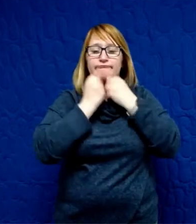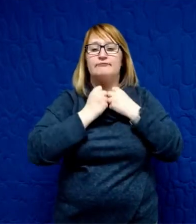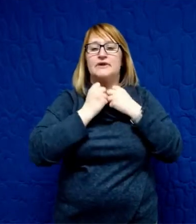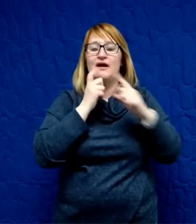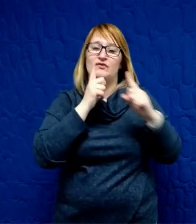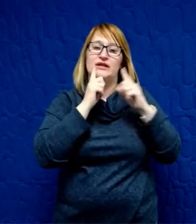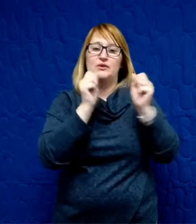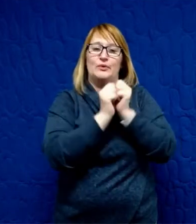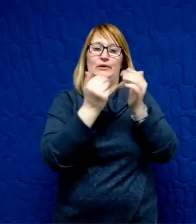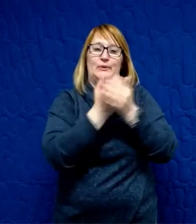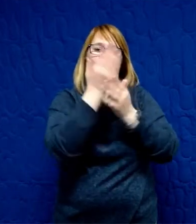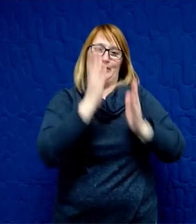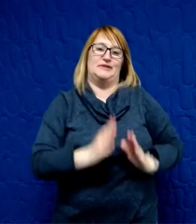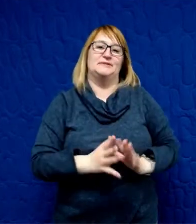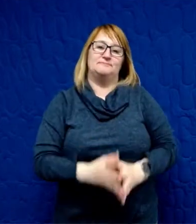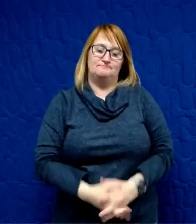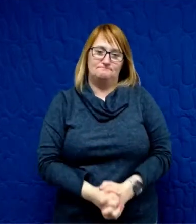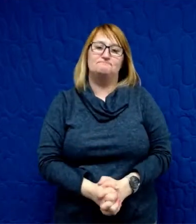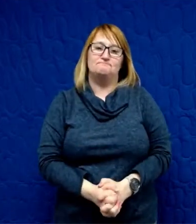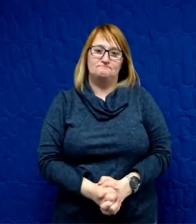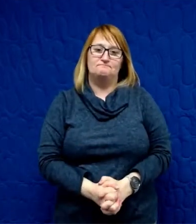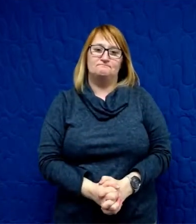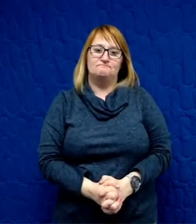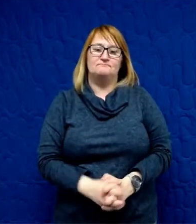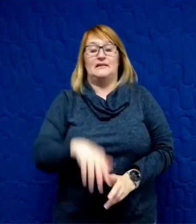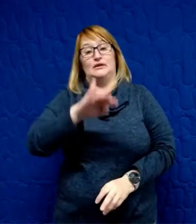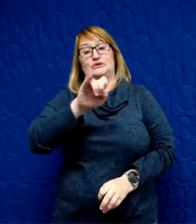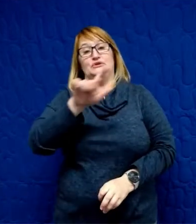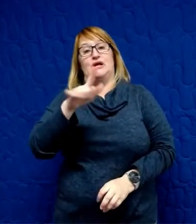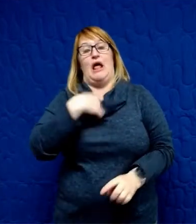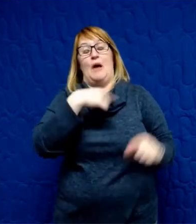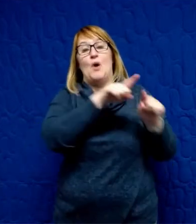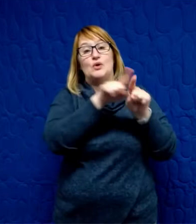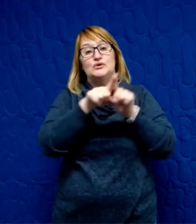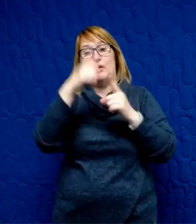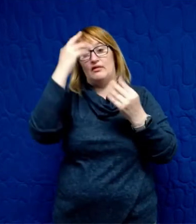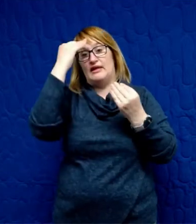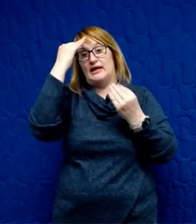never met before. Yes and I'm just thinking also don't forget that we have